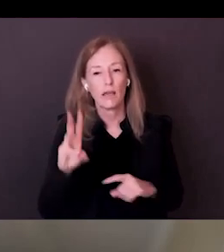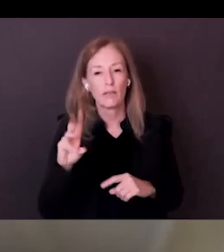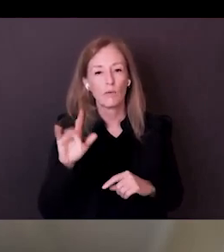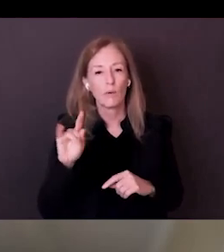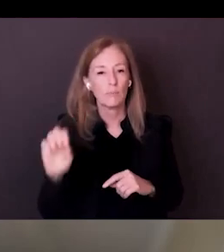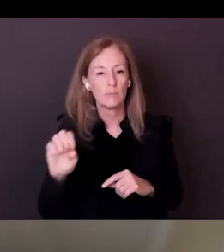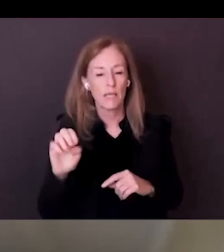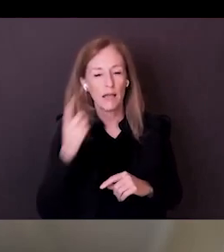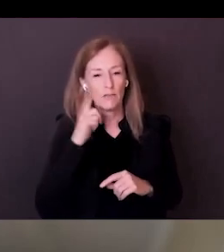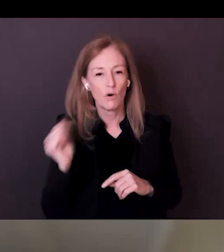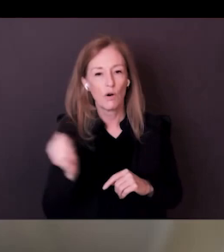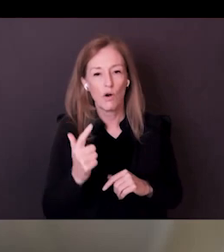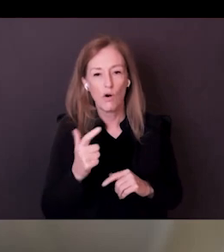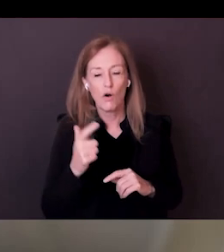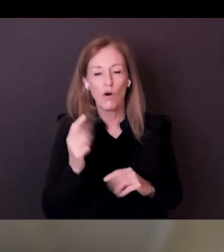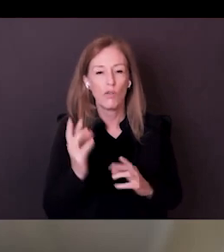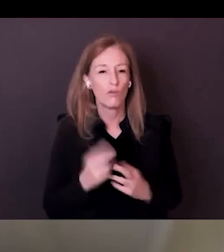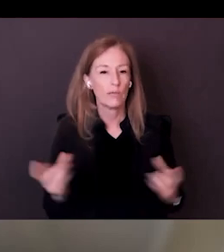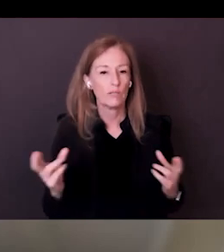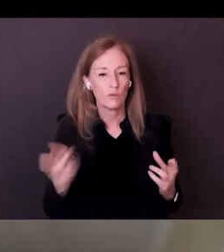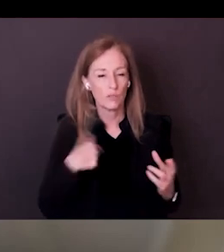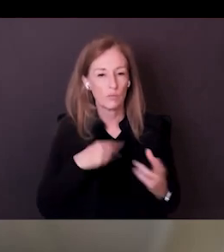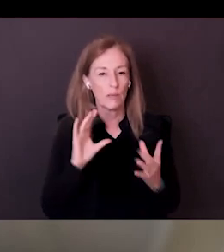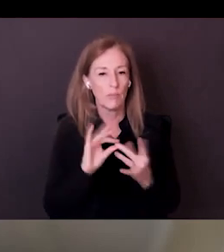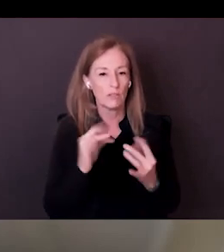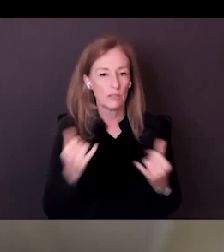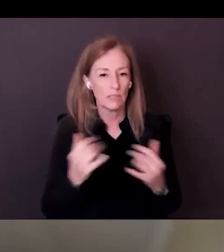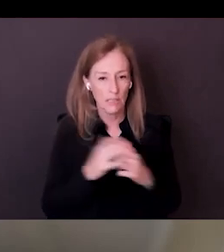RESOURCES THAT WE TALKED ABOUT TODAY. MAKE SURE TO REMIND PEOPLE.